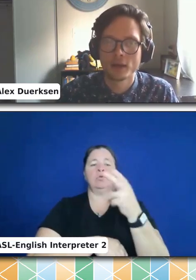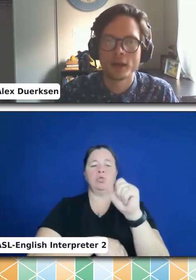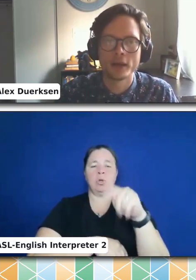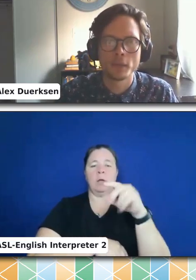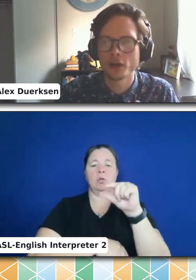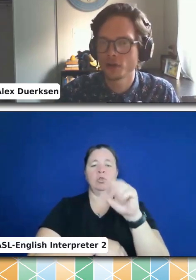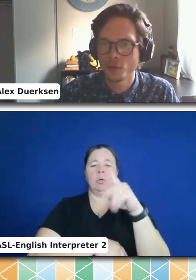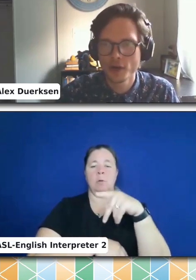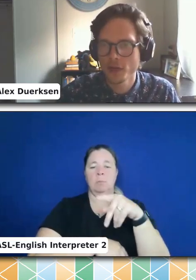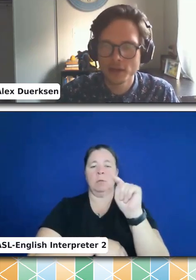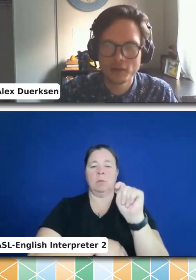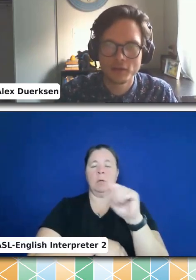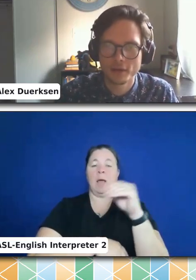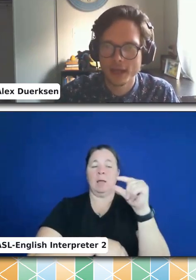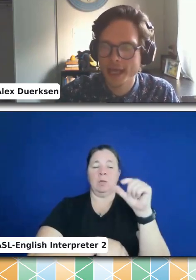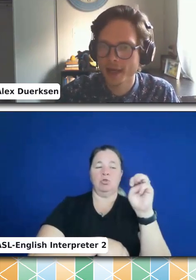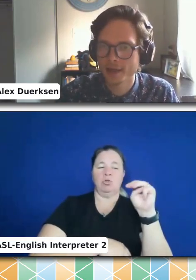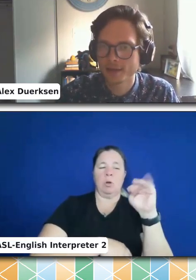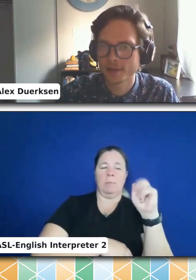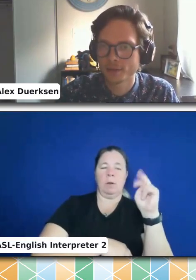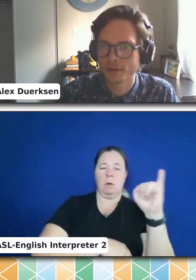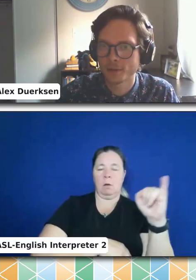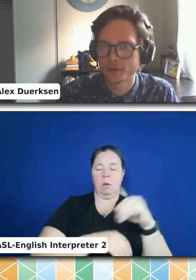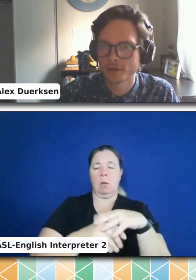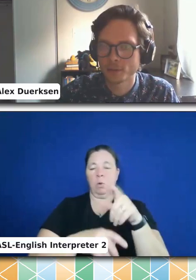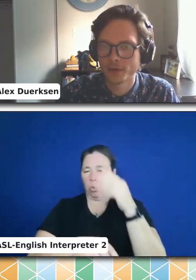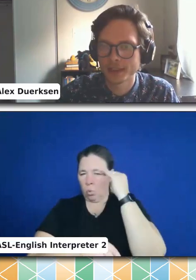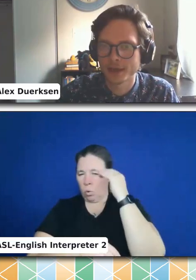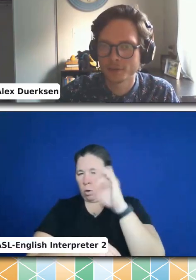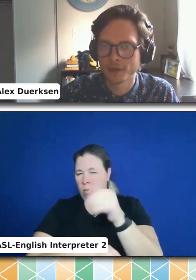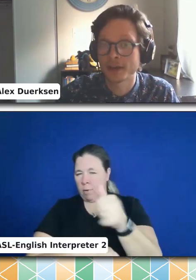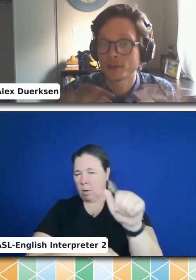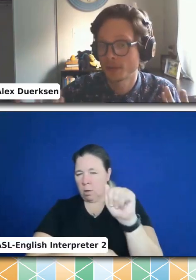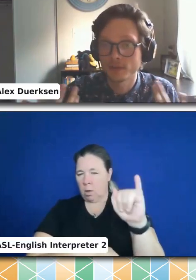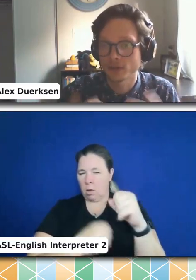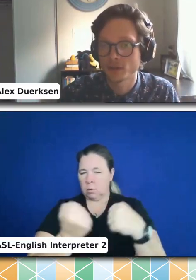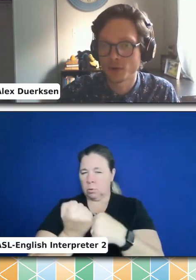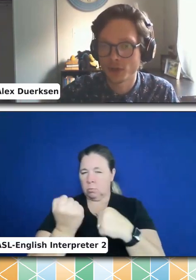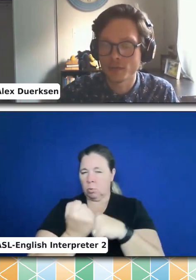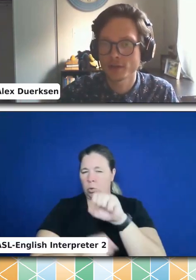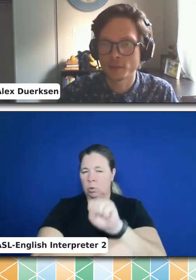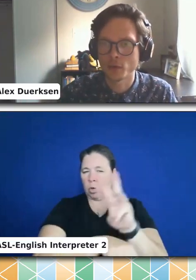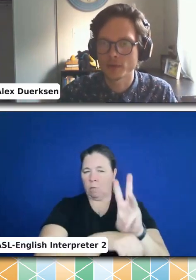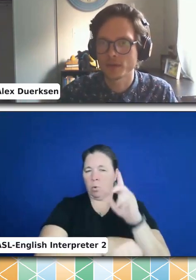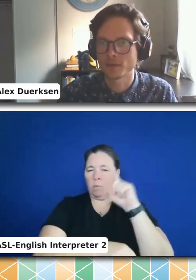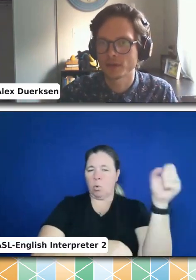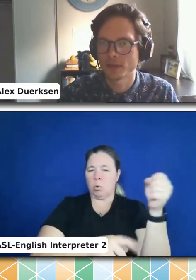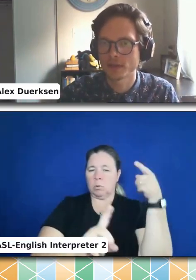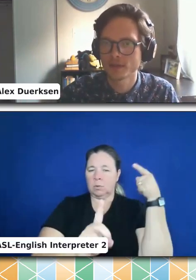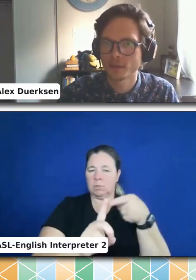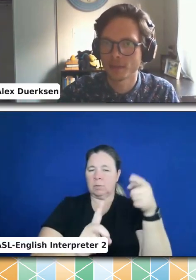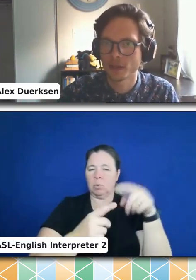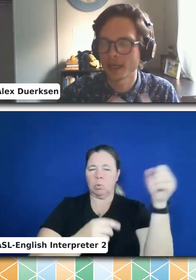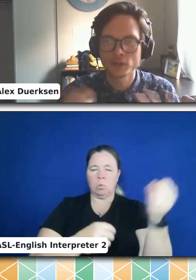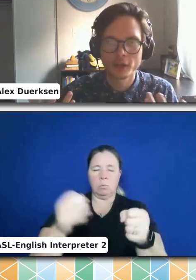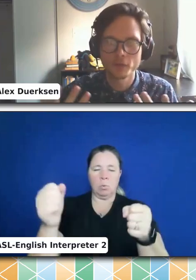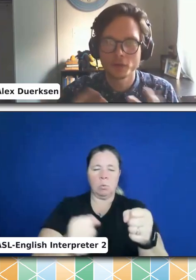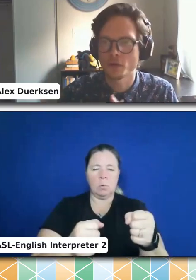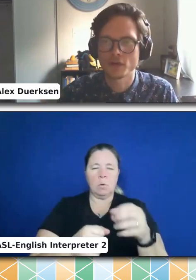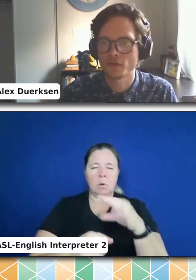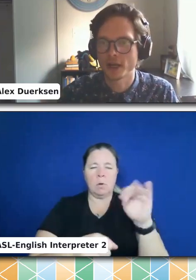Platforms like ChatGPT and Gemini. Um, are you aware of any AIs or supporting software that are specific to procurement, or more specific to business that might be extra helpful, or do you find.